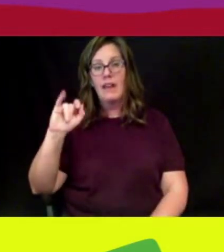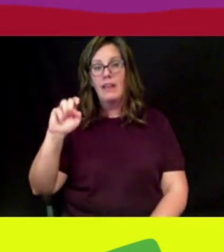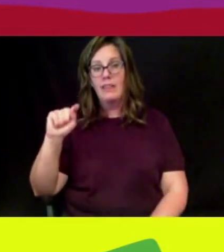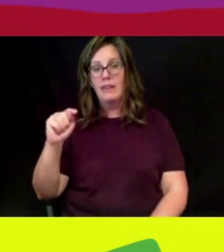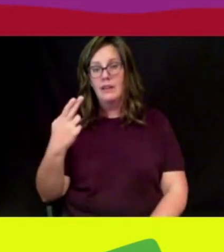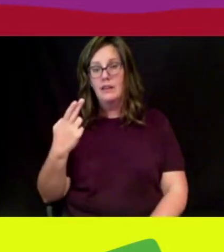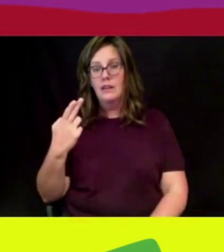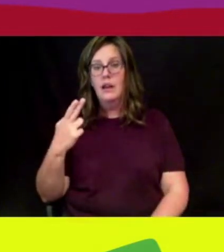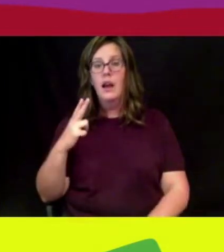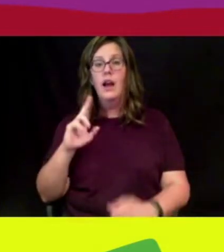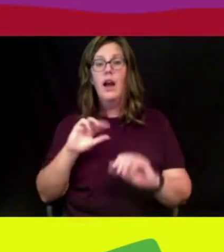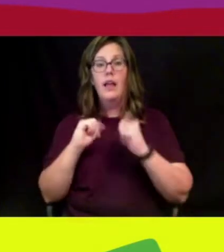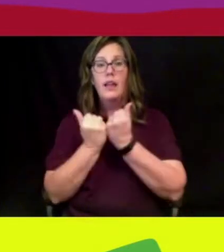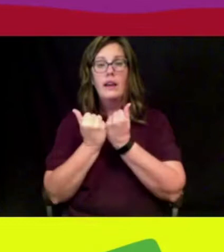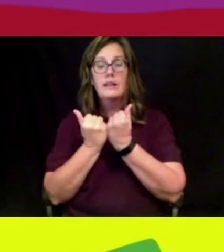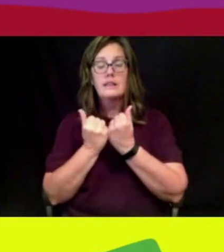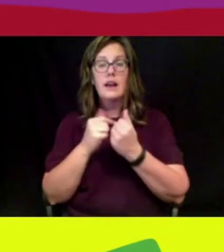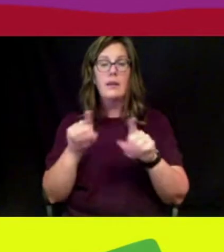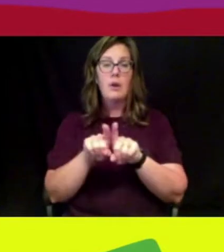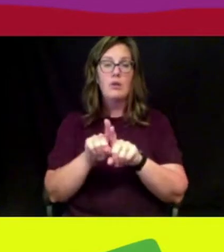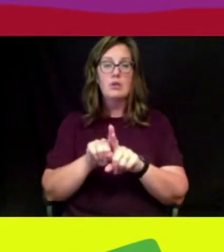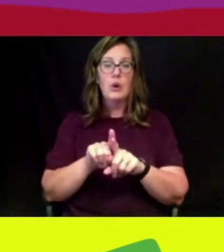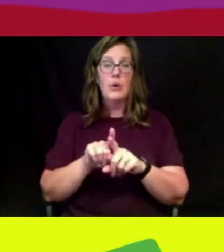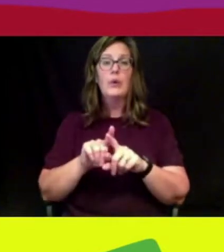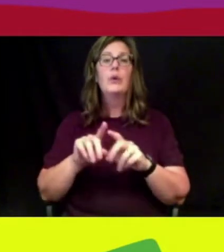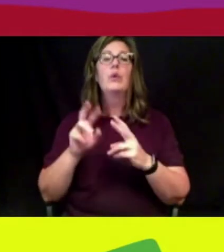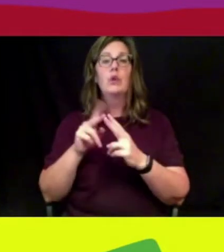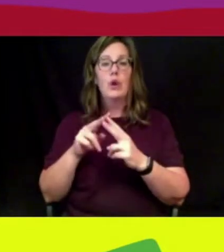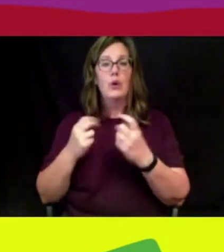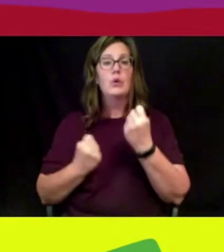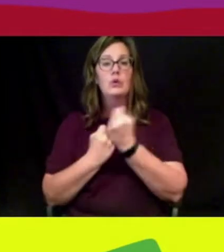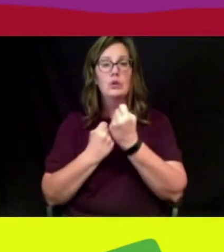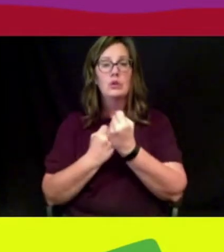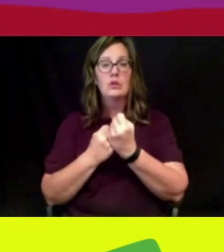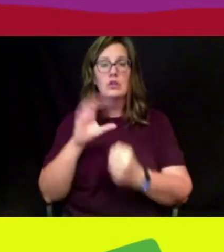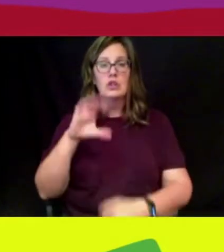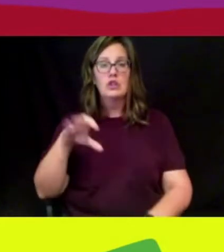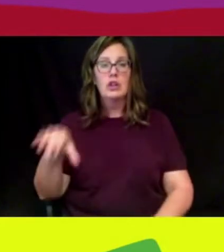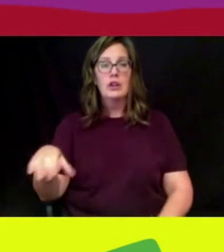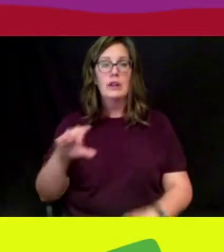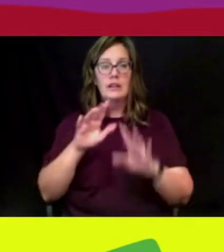of the cherry creek diversity conference this year and have just done a lot of things surrounding